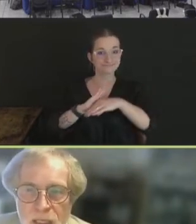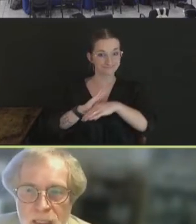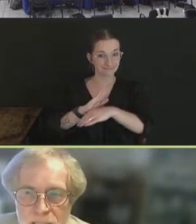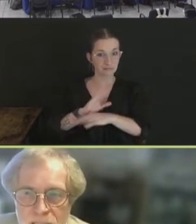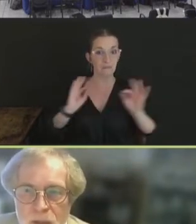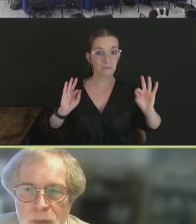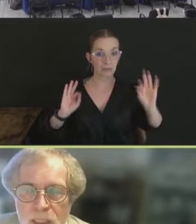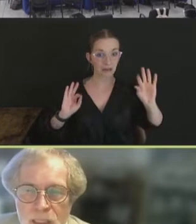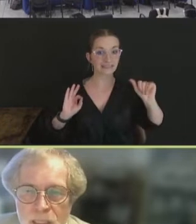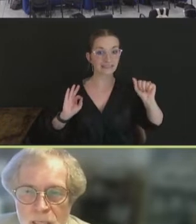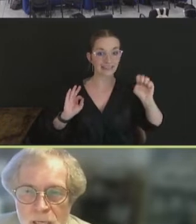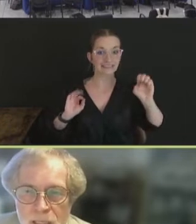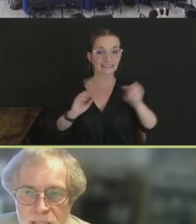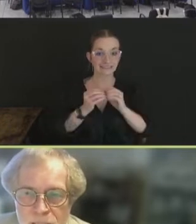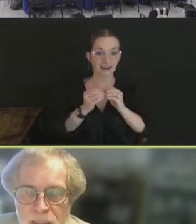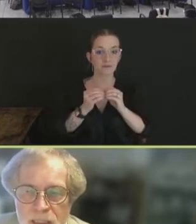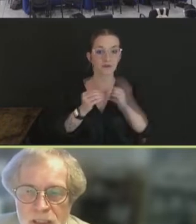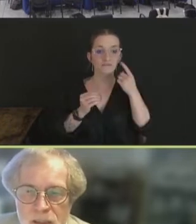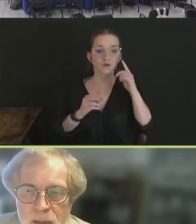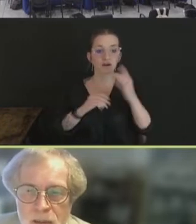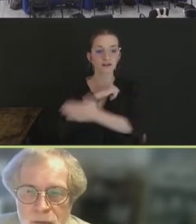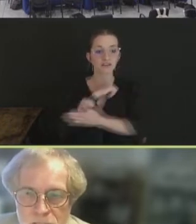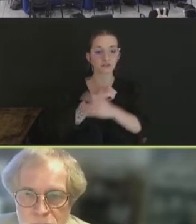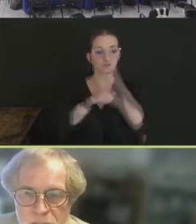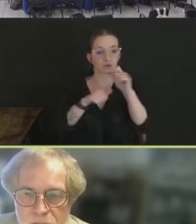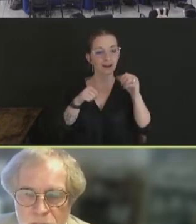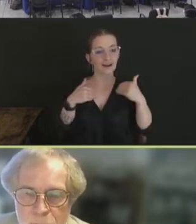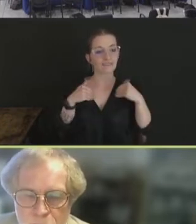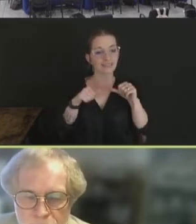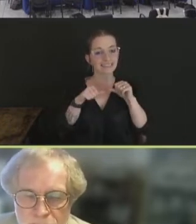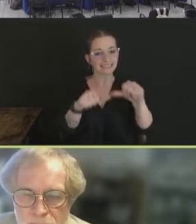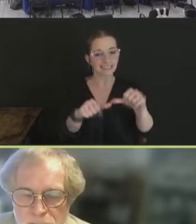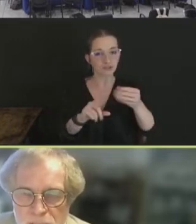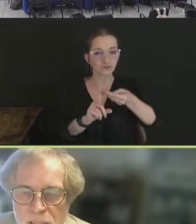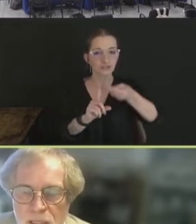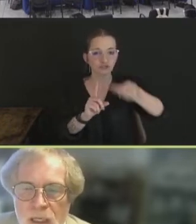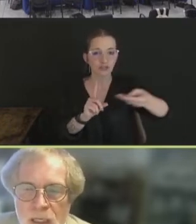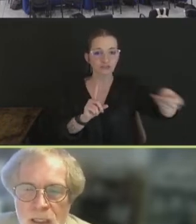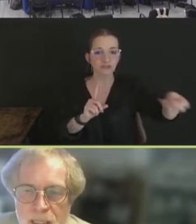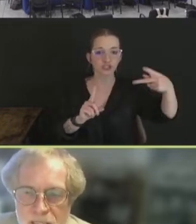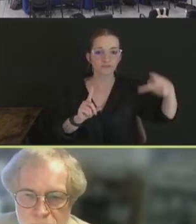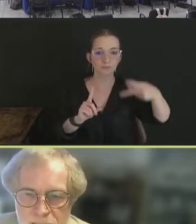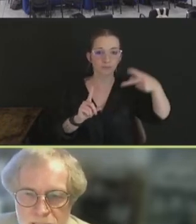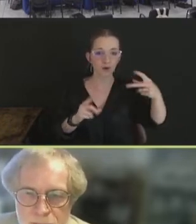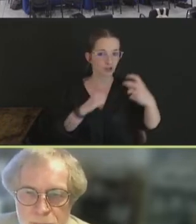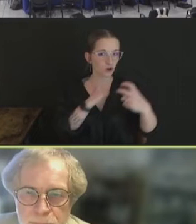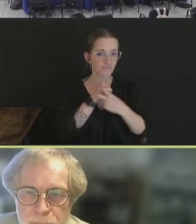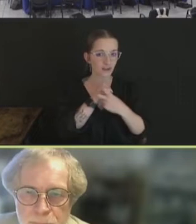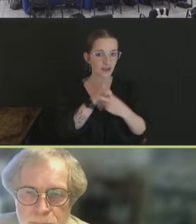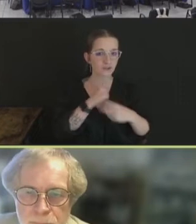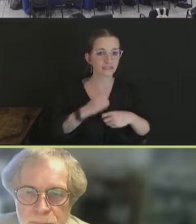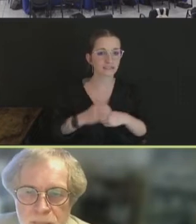continuing indigenous transmission of poliovirus. Next, please.